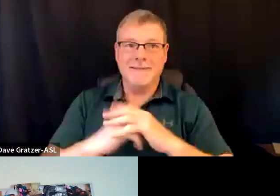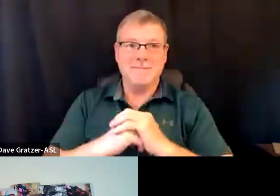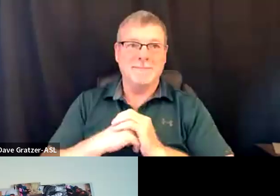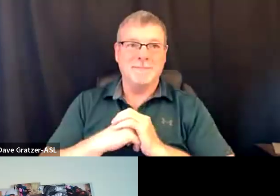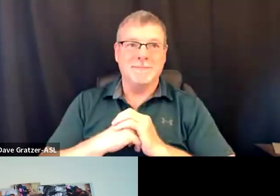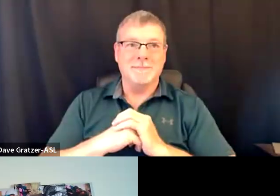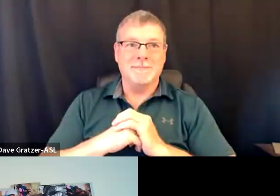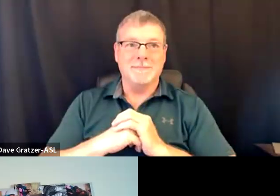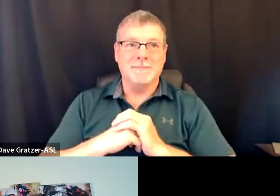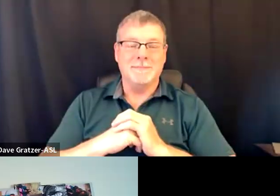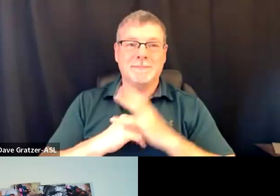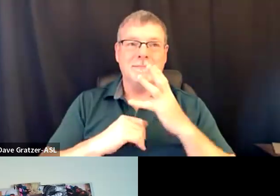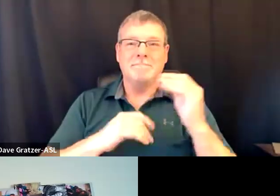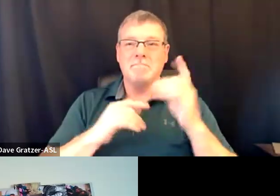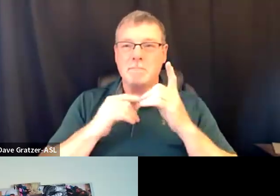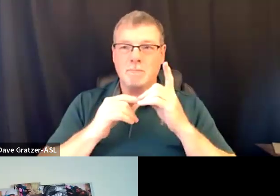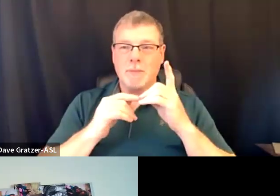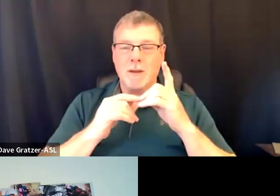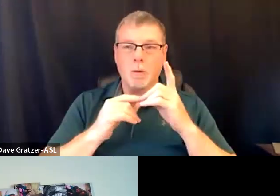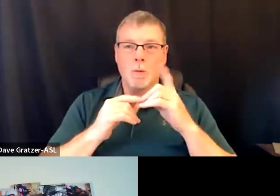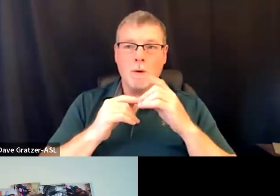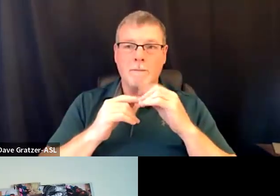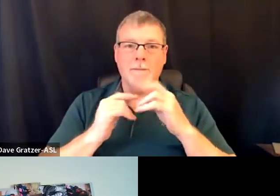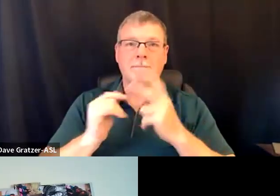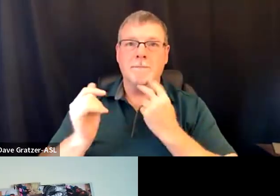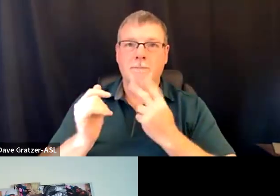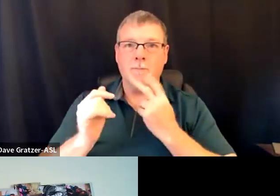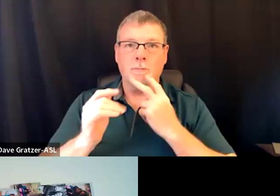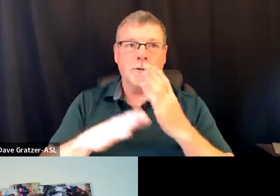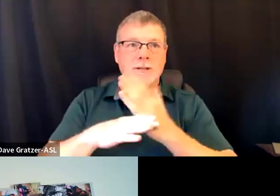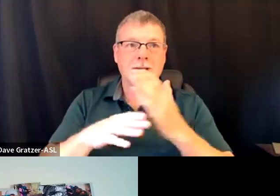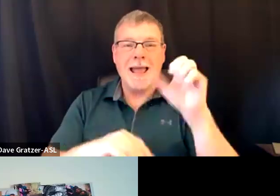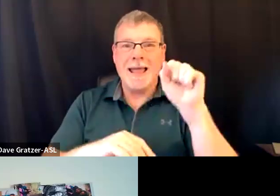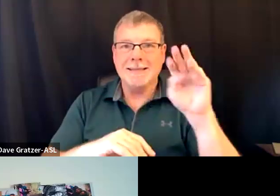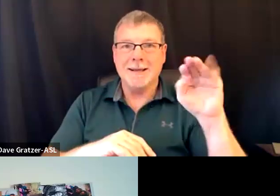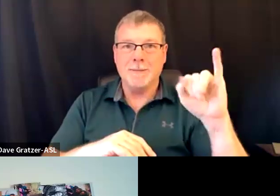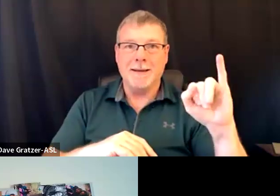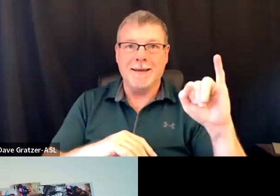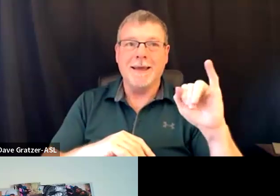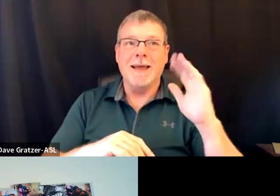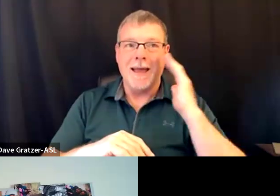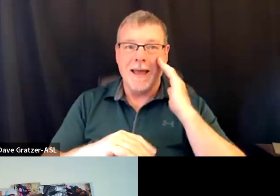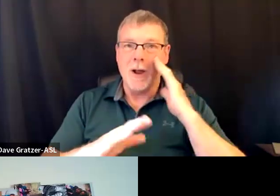One more just a kind of verbal sharing about the SMI diagnosis. I know it's bringing up a lot for folks.